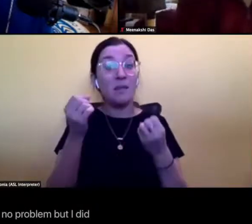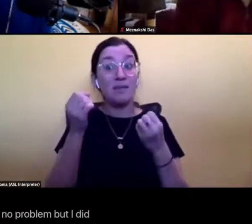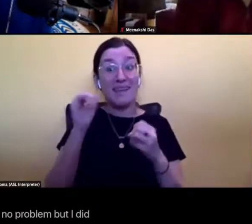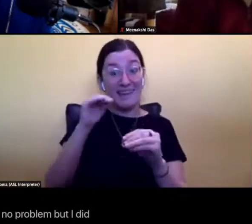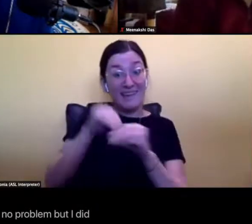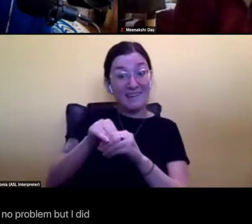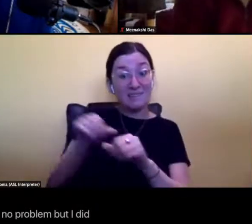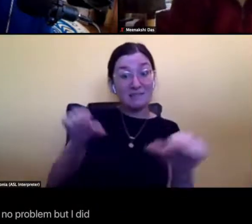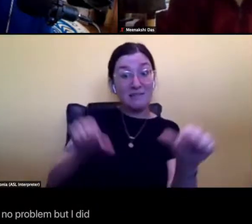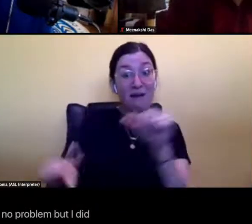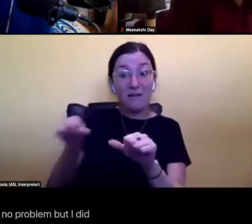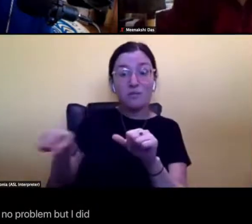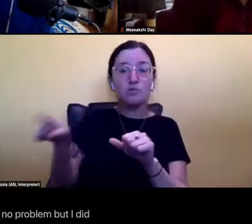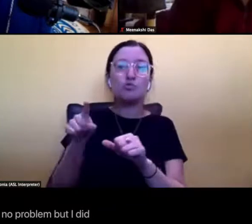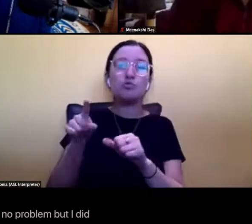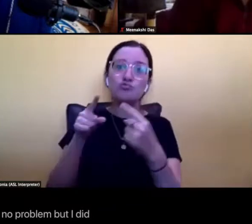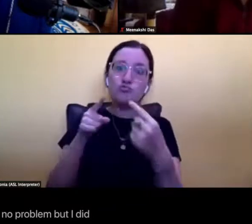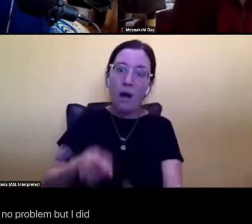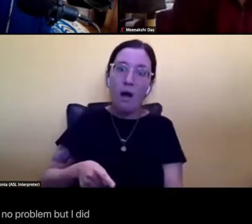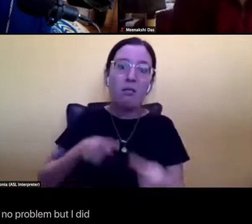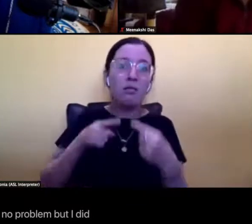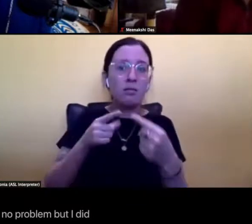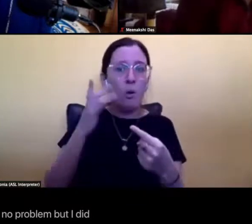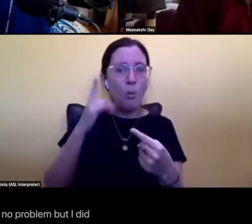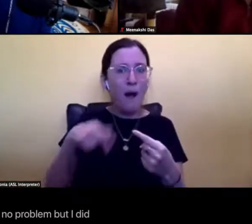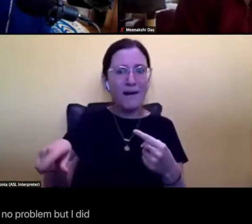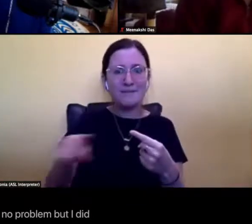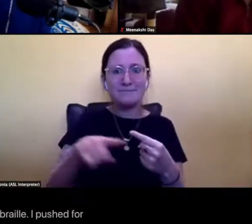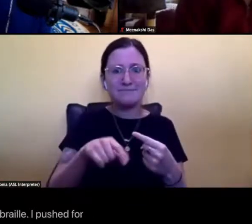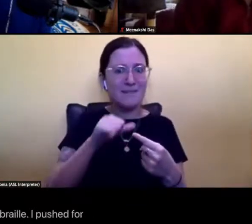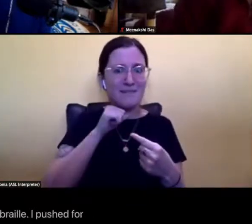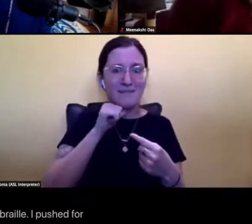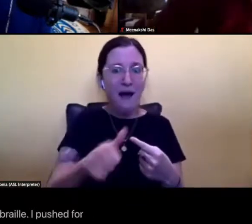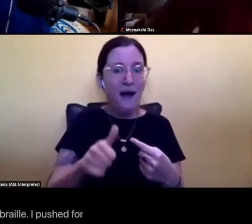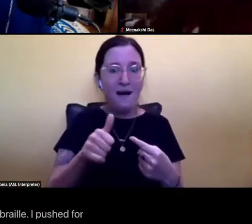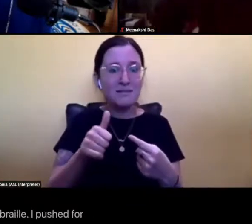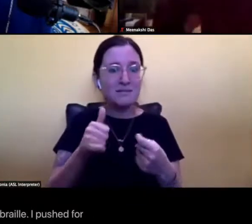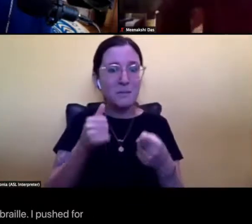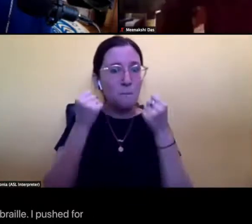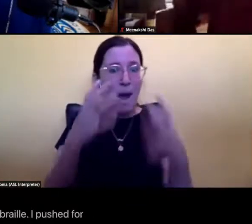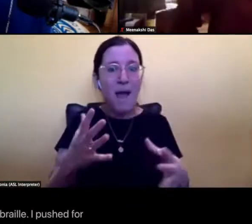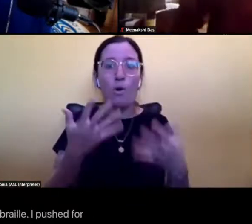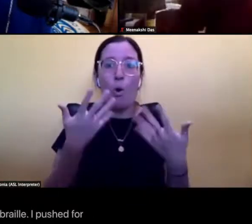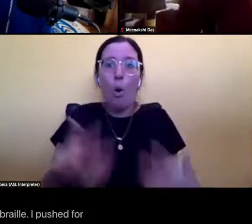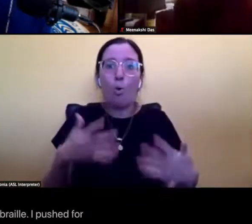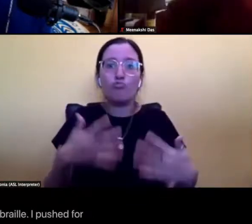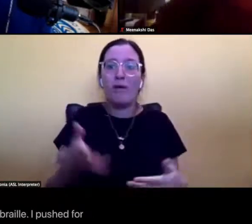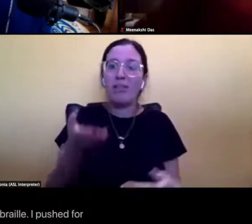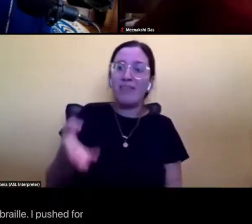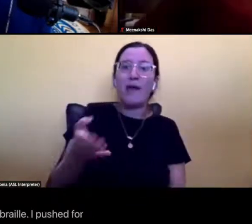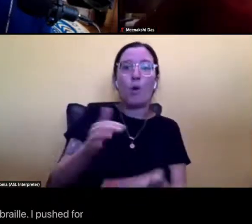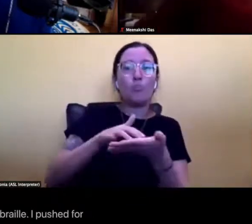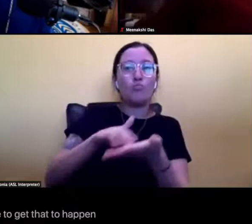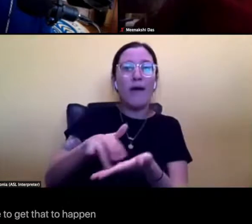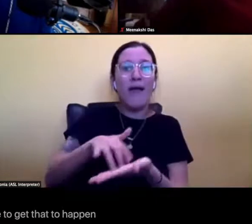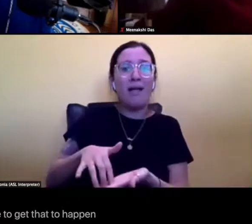happen because braille is expensive and I did get some pushback from the student disability center